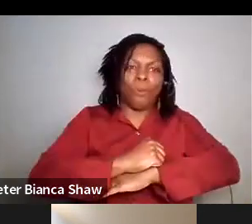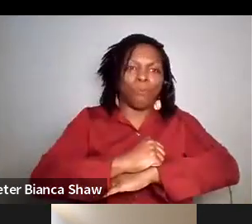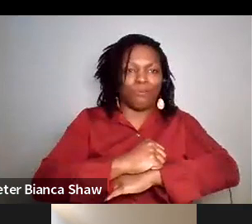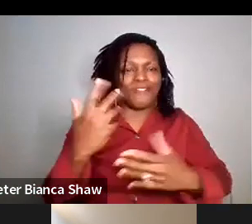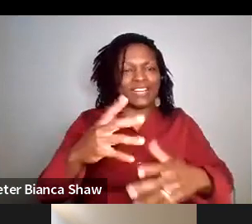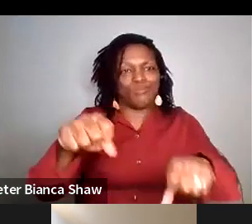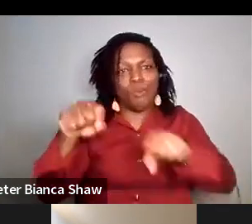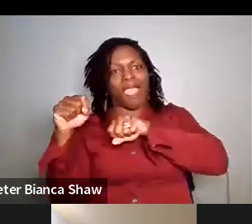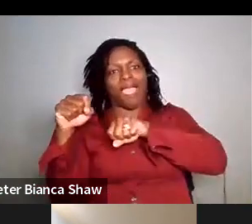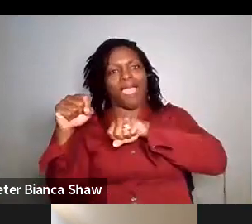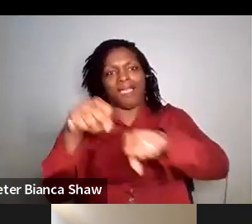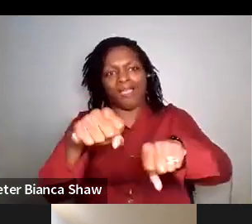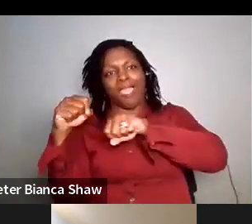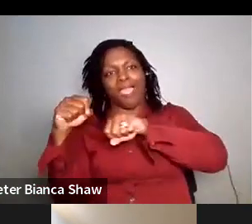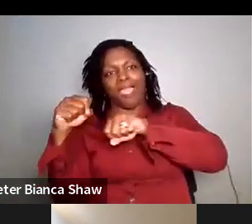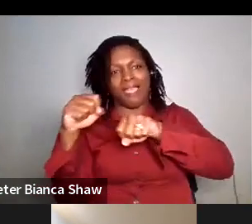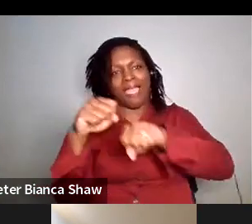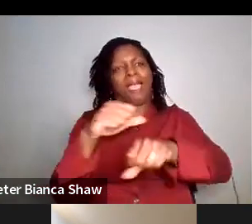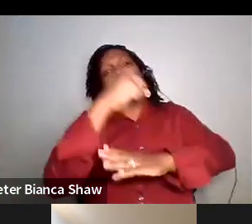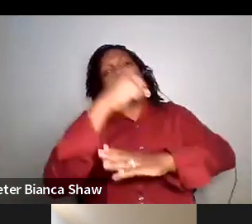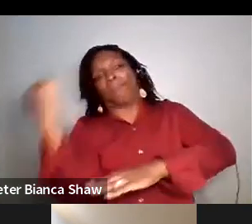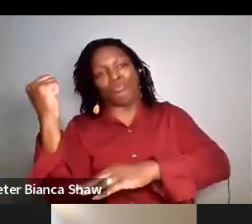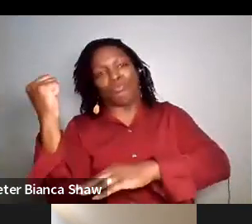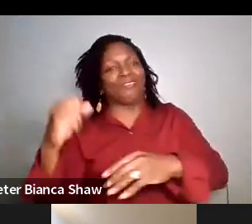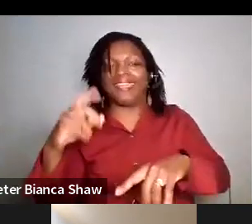on no bed with a frame that he can climb off the floor.